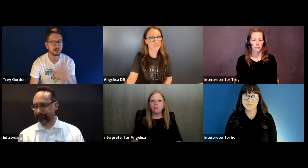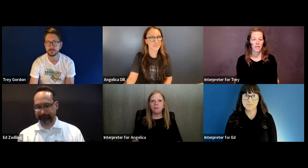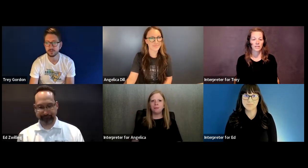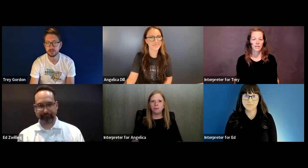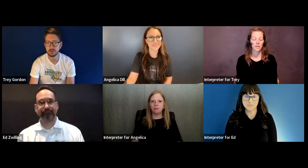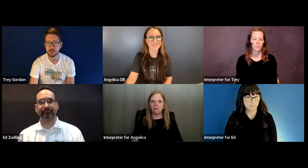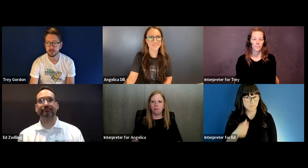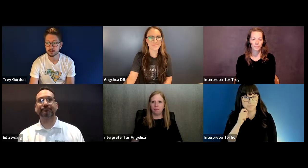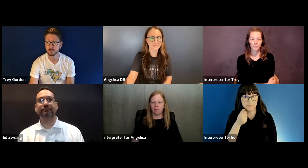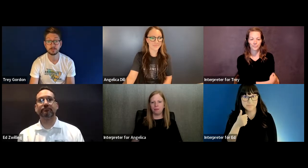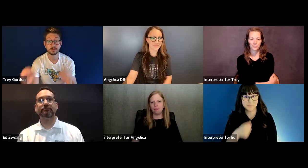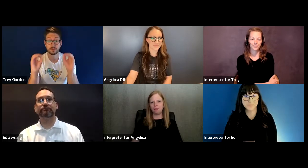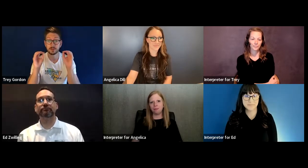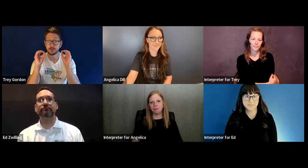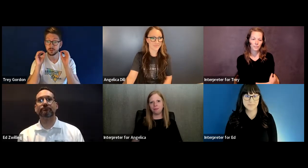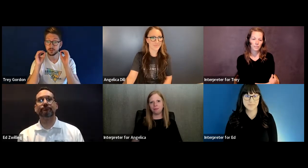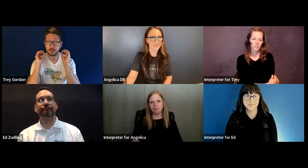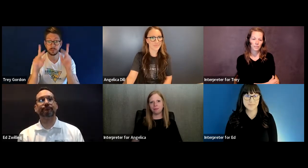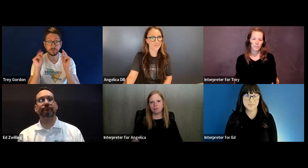yes thank you